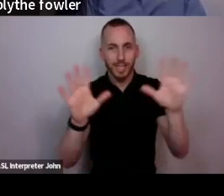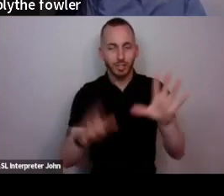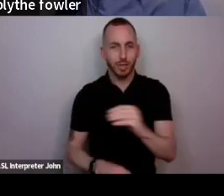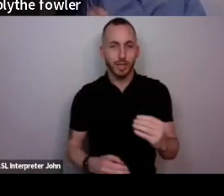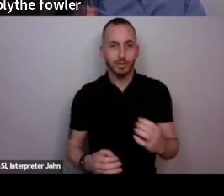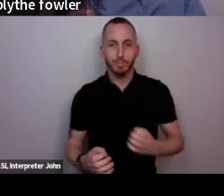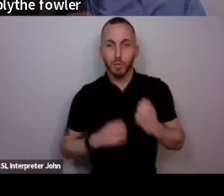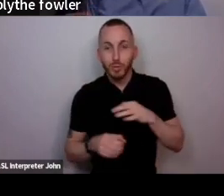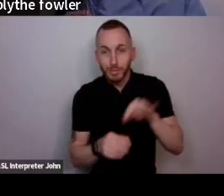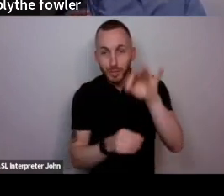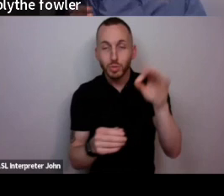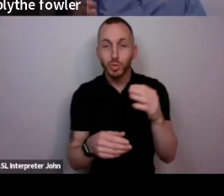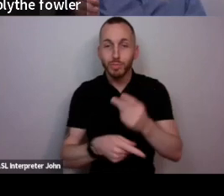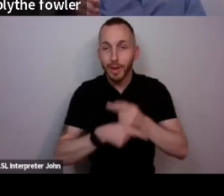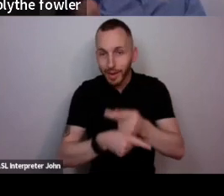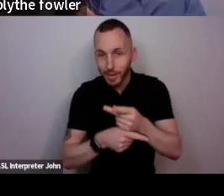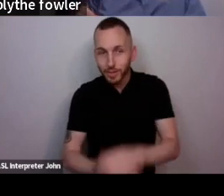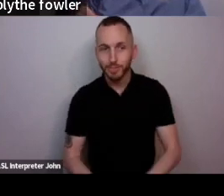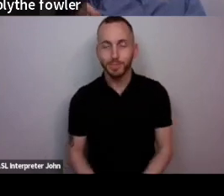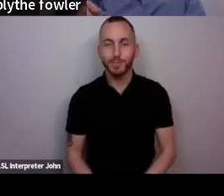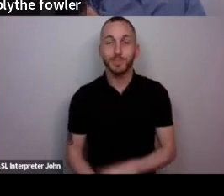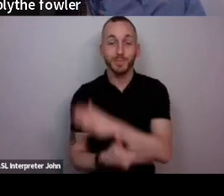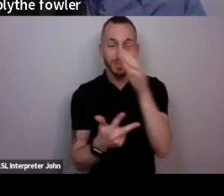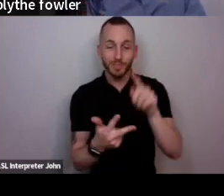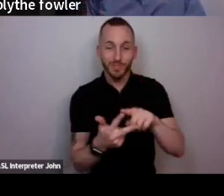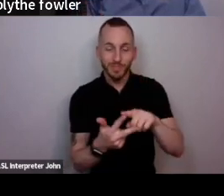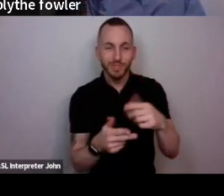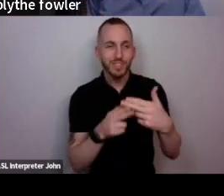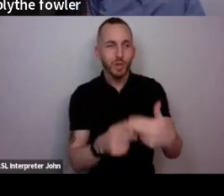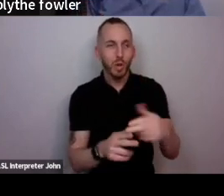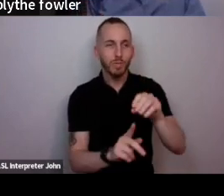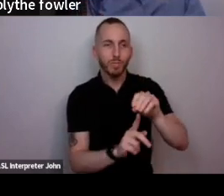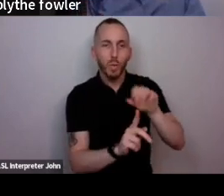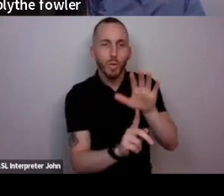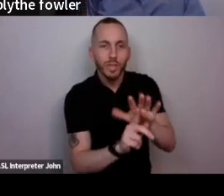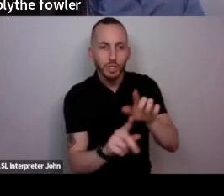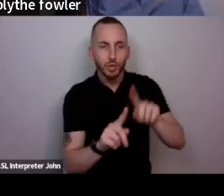This is followed by a second called the Orientation to Disaster Emotional Care,